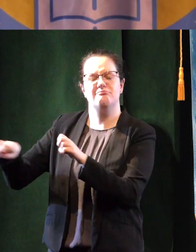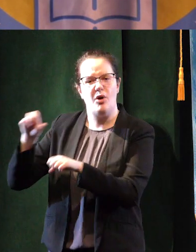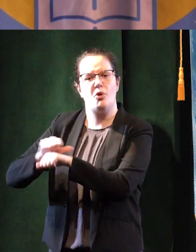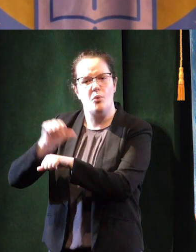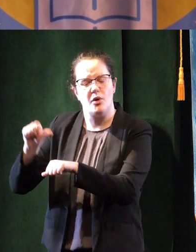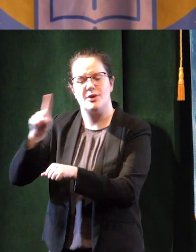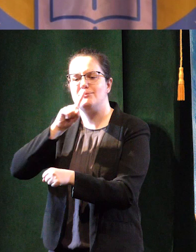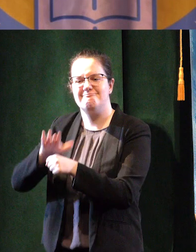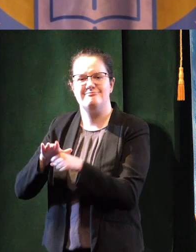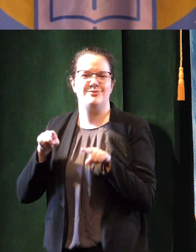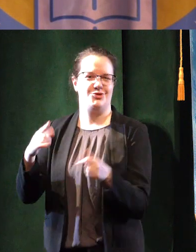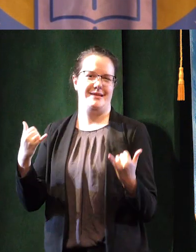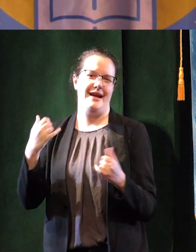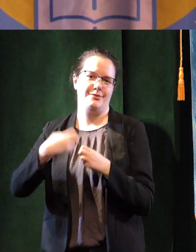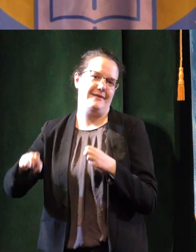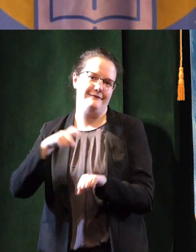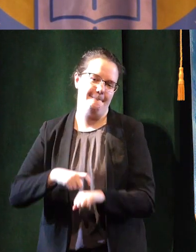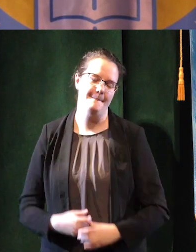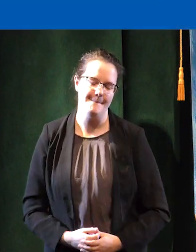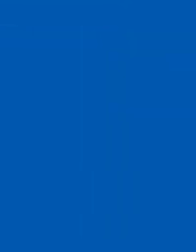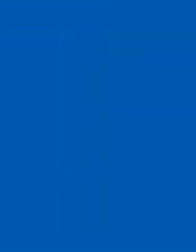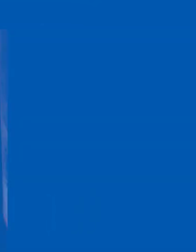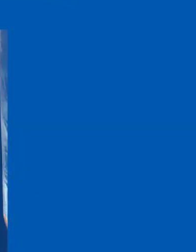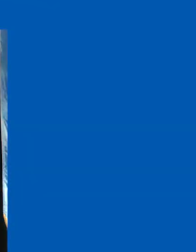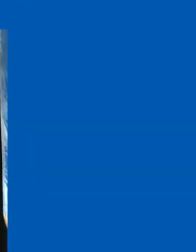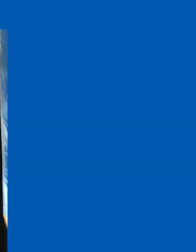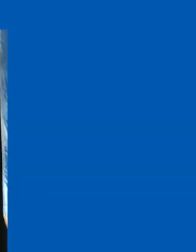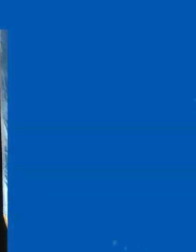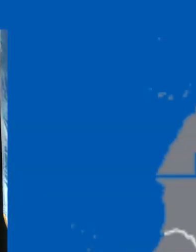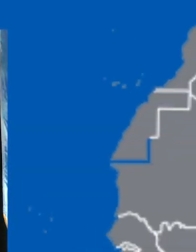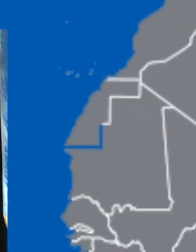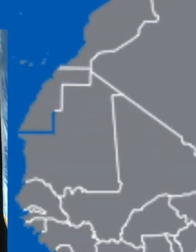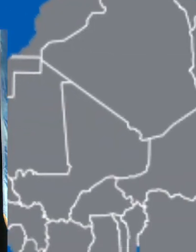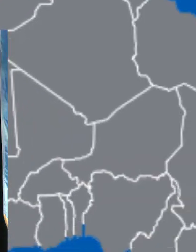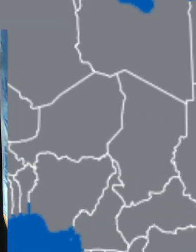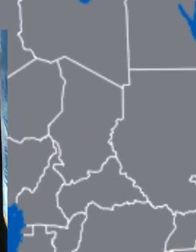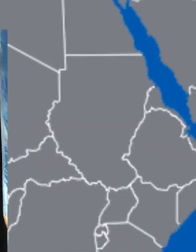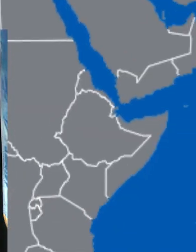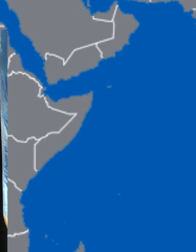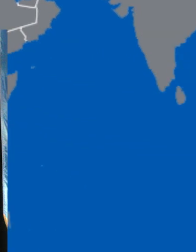dedication during this difficult time we also recognize and welcome dozens of